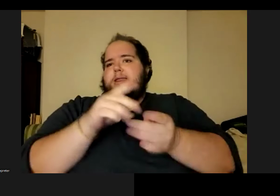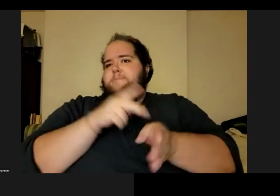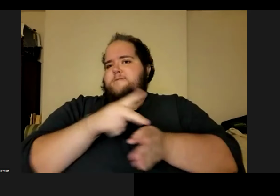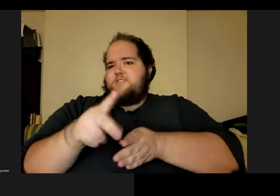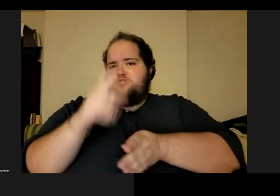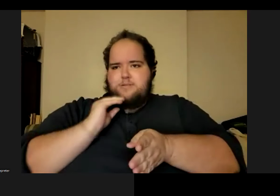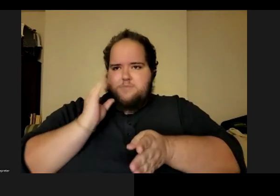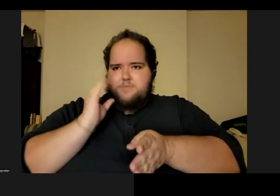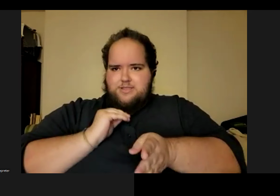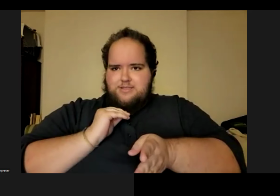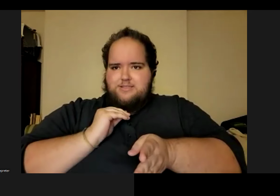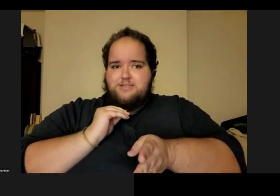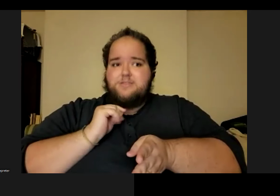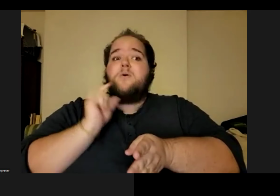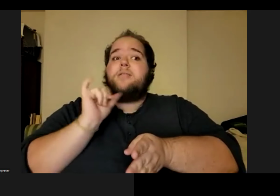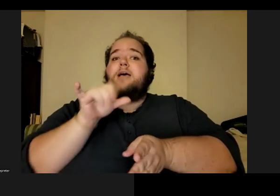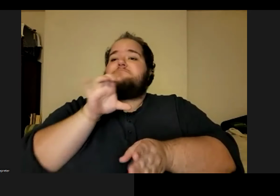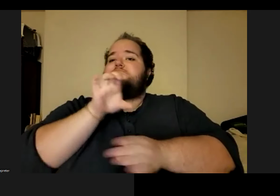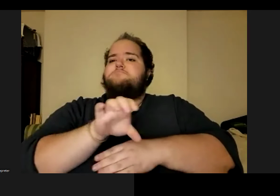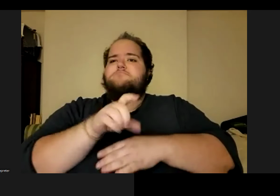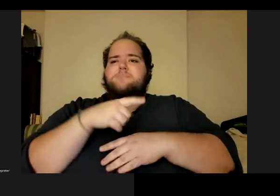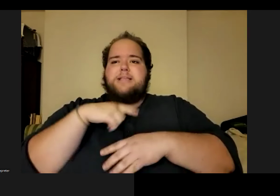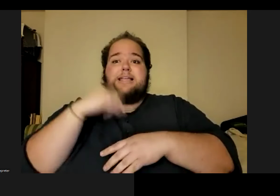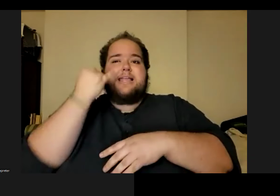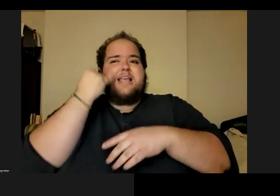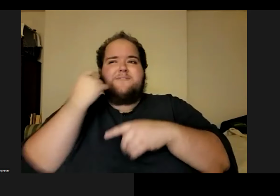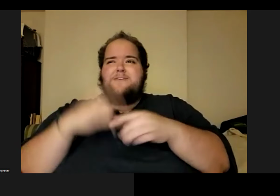So this is a great section for things that don't really fit, but are still cool.